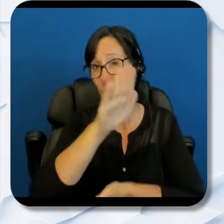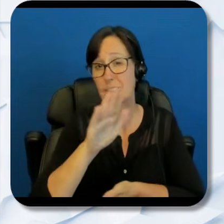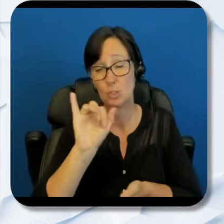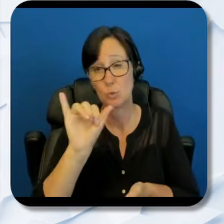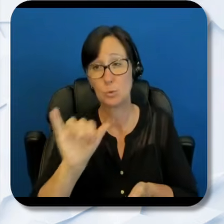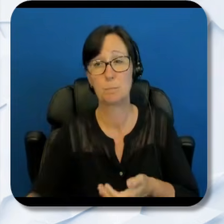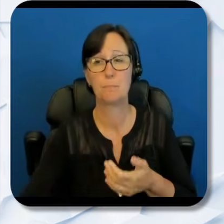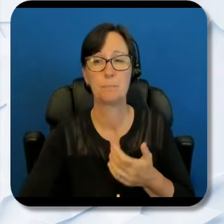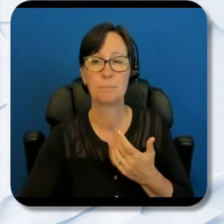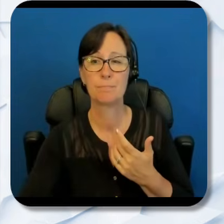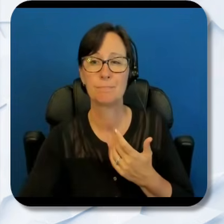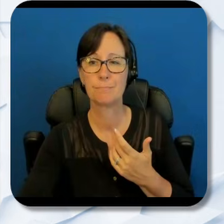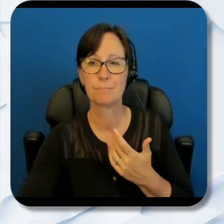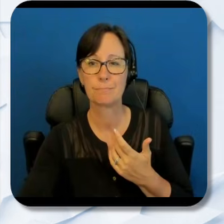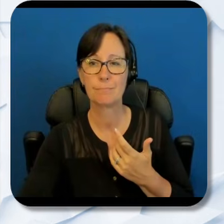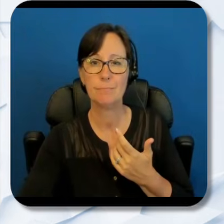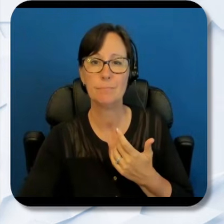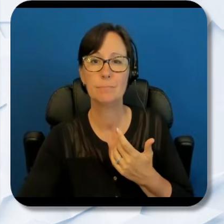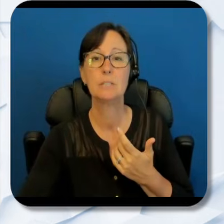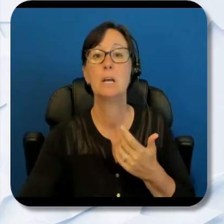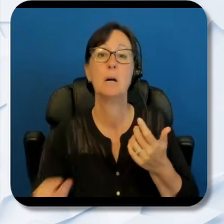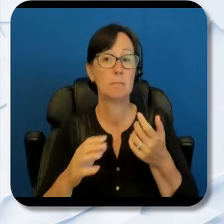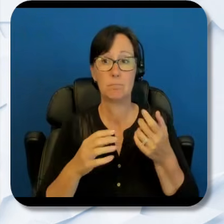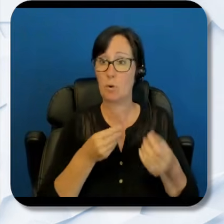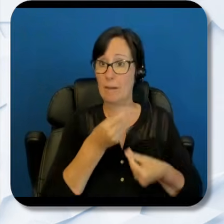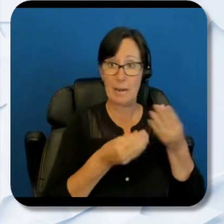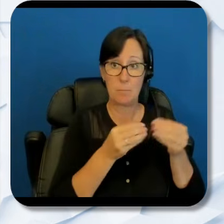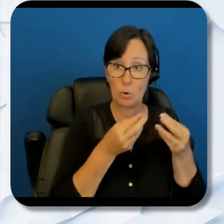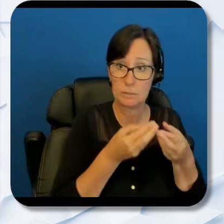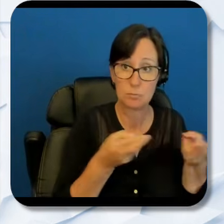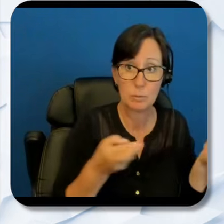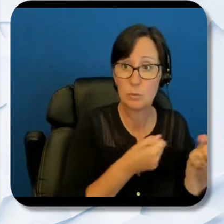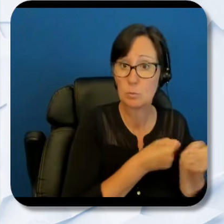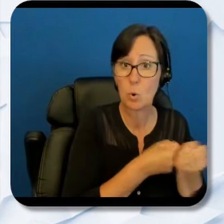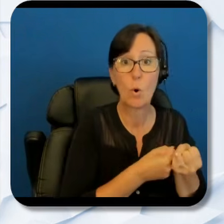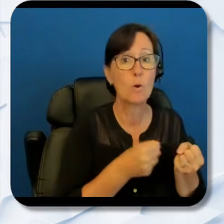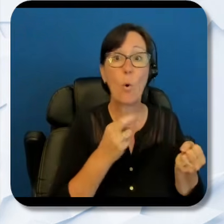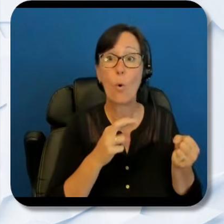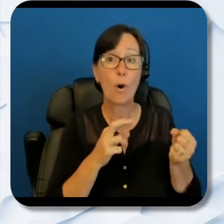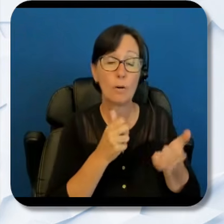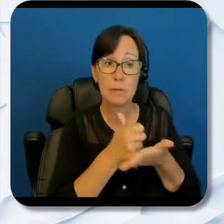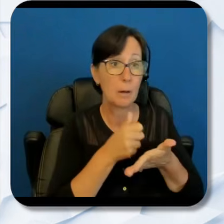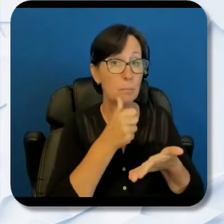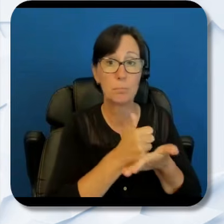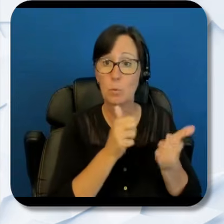Anything from, you know, providing additional resources and supports to completing the FAFSA, transitioning into higher education, addressing,